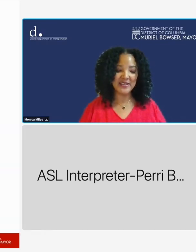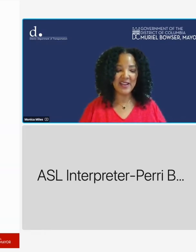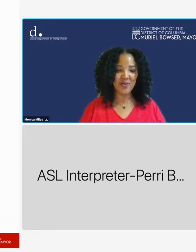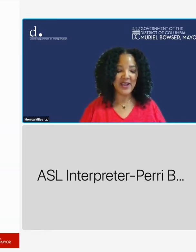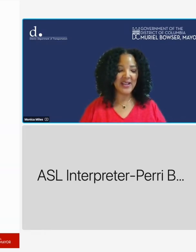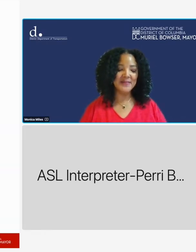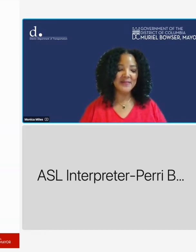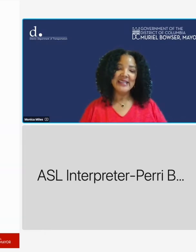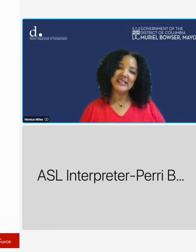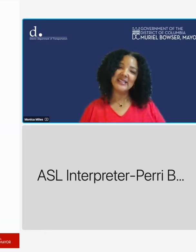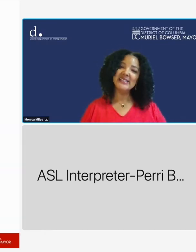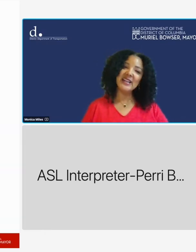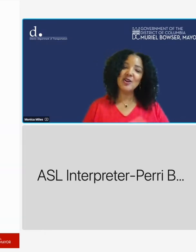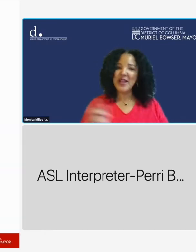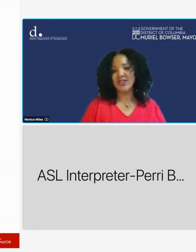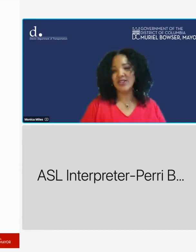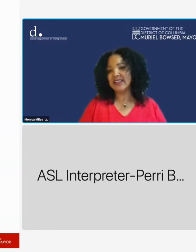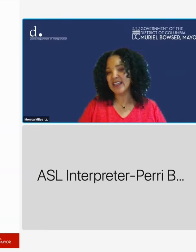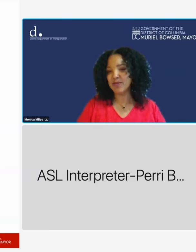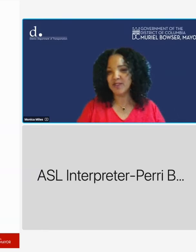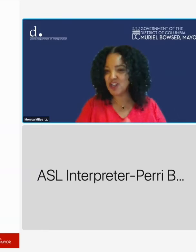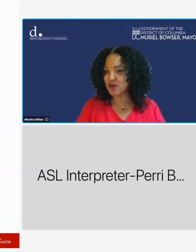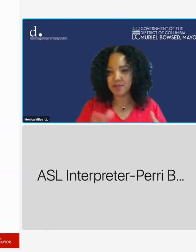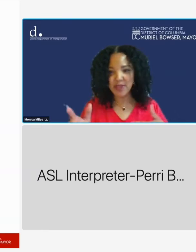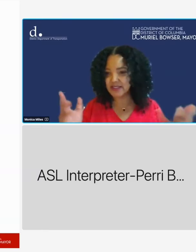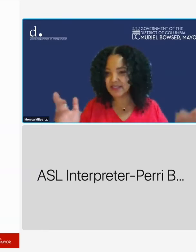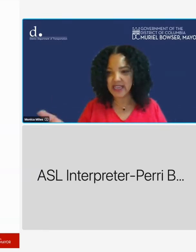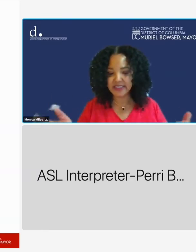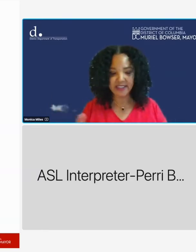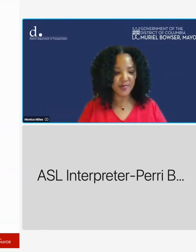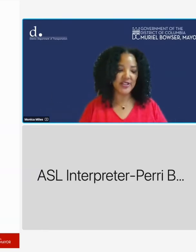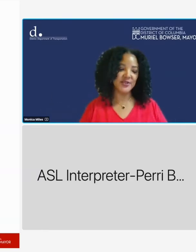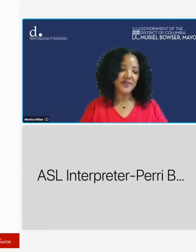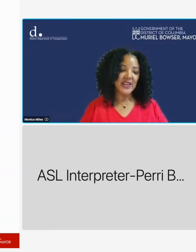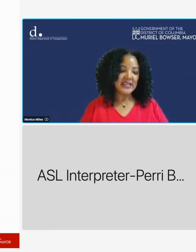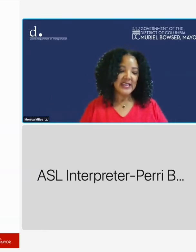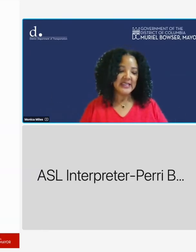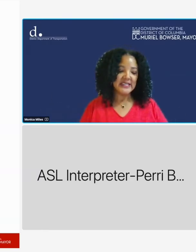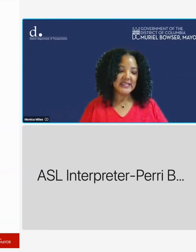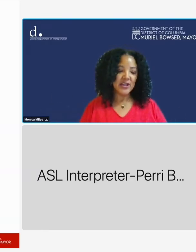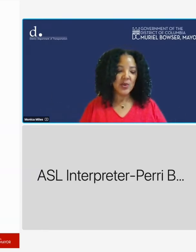fyi so let's now go back to our example of joe in in designing this bridge okay so um